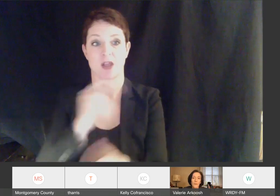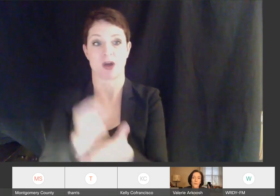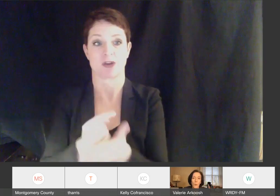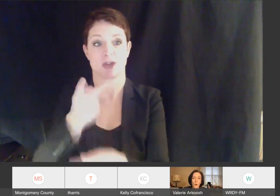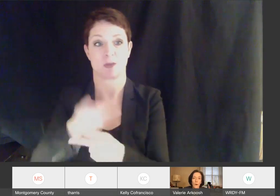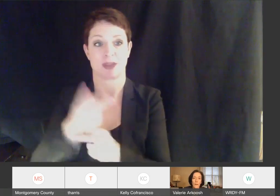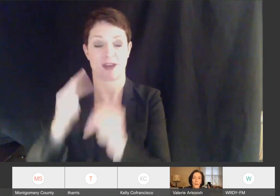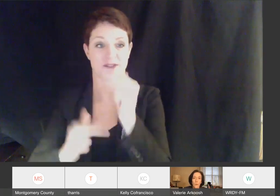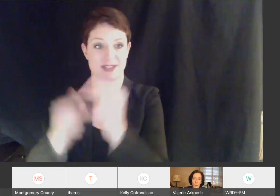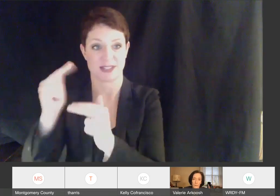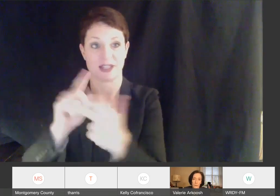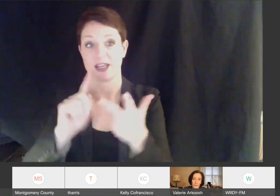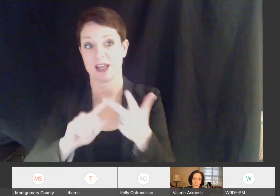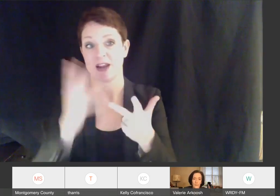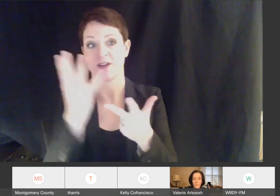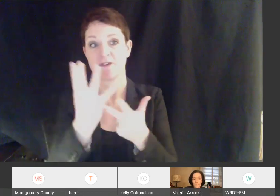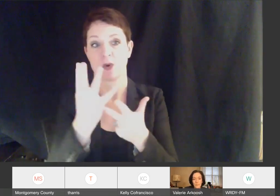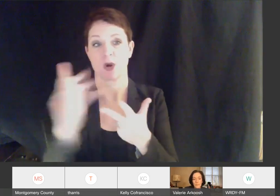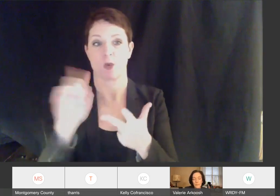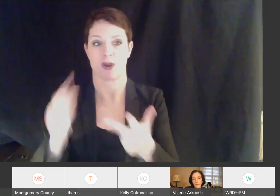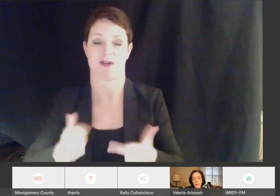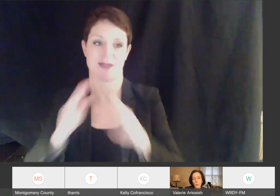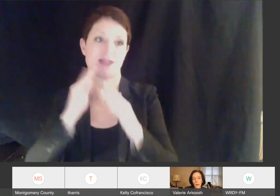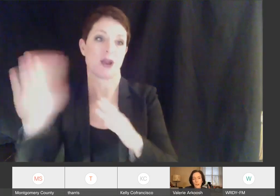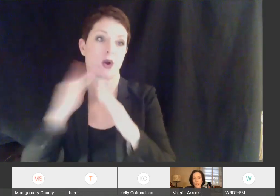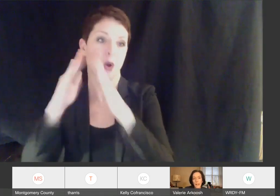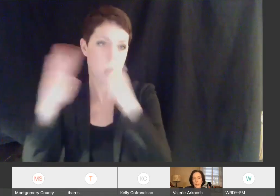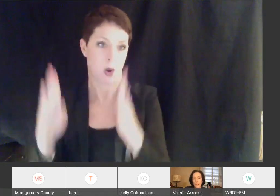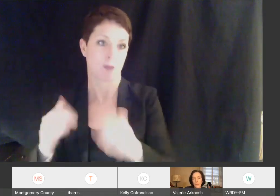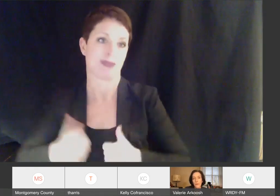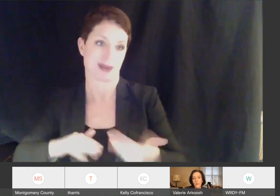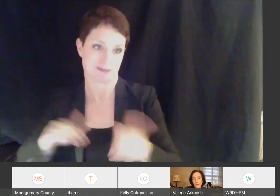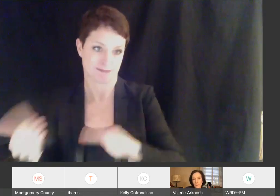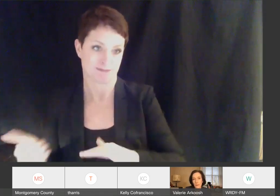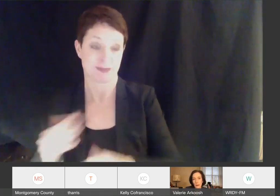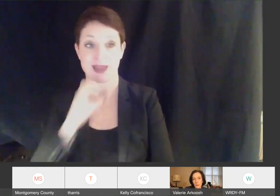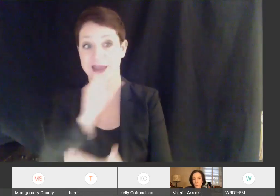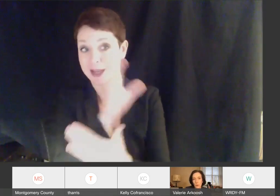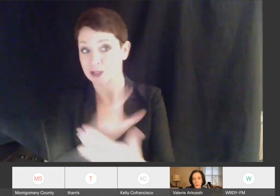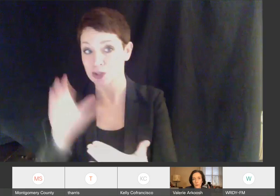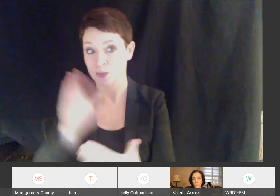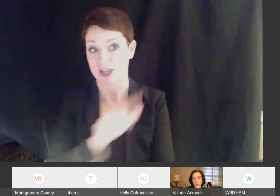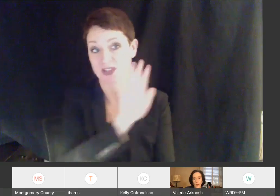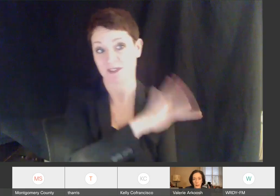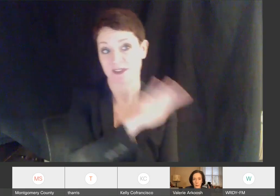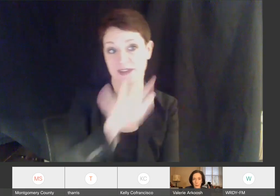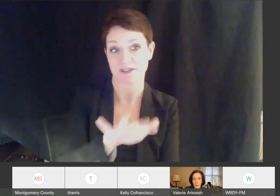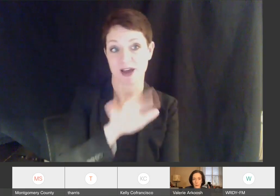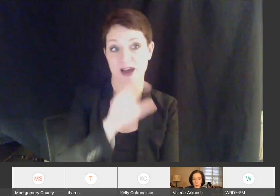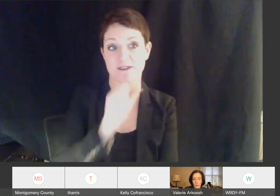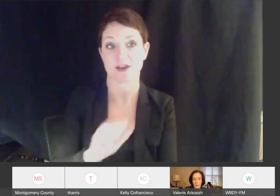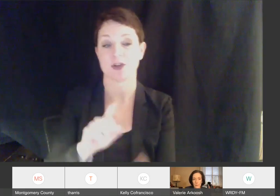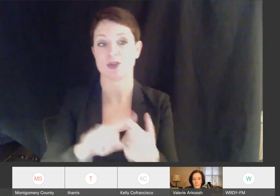and four in their residence. They ranged in age from 55 years old to 100 years old.